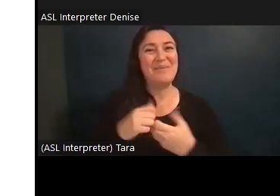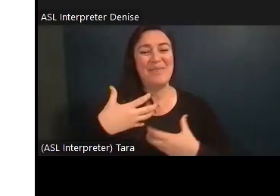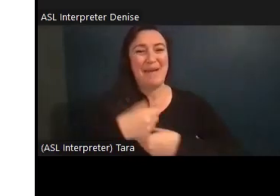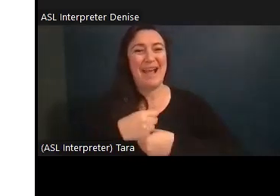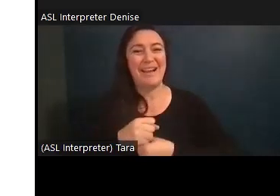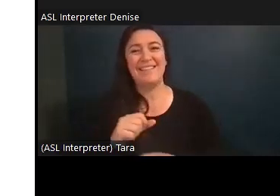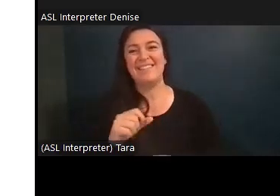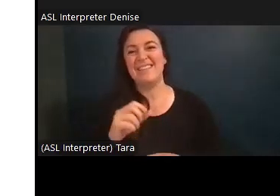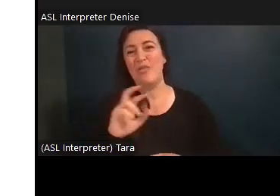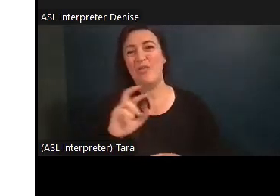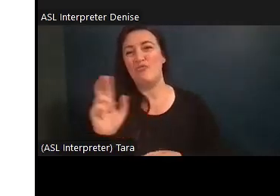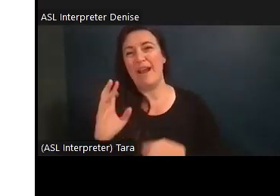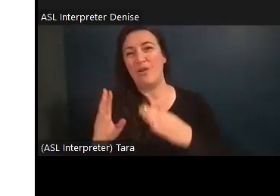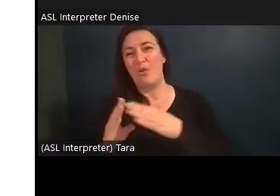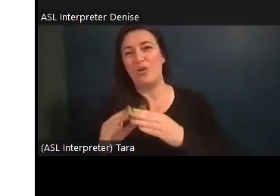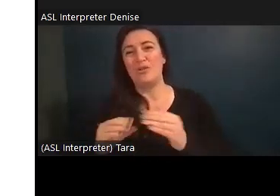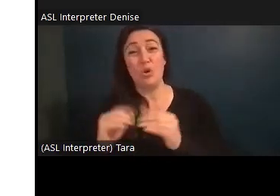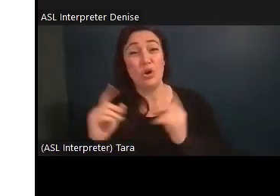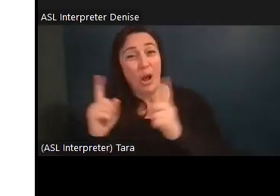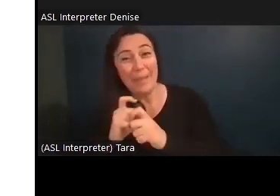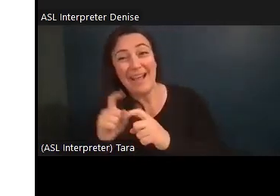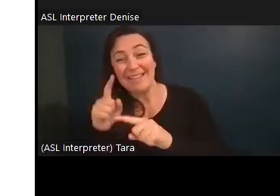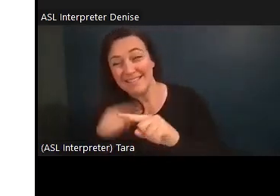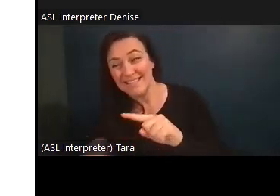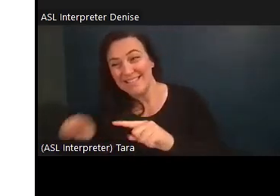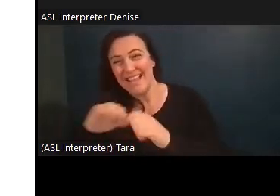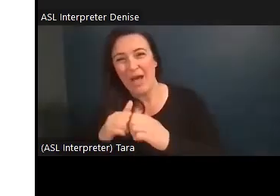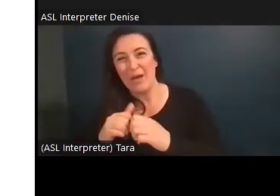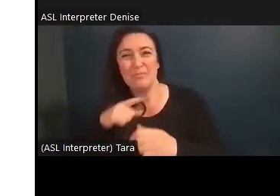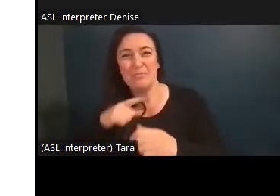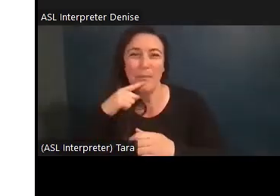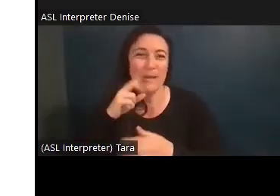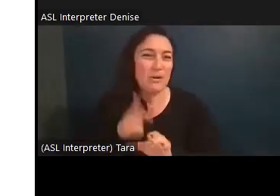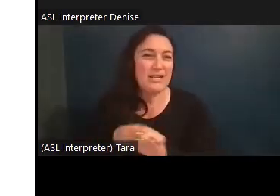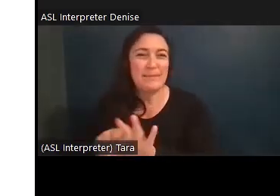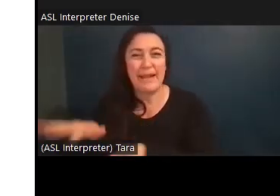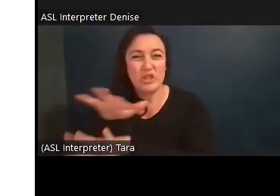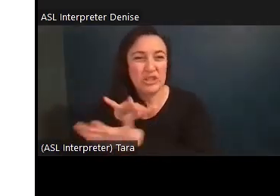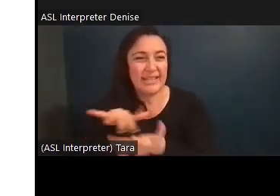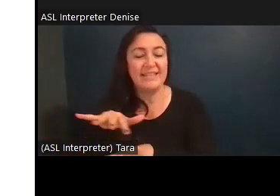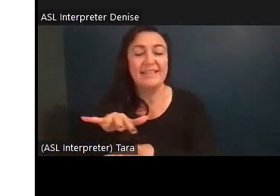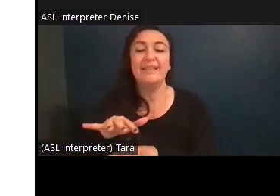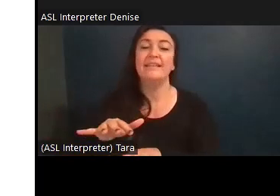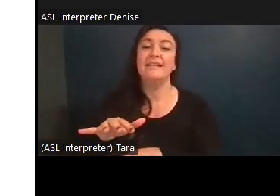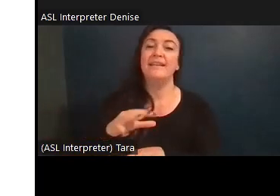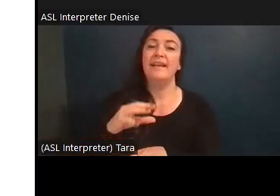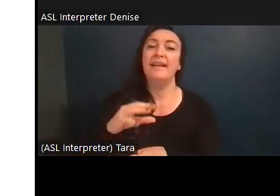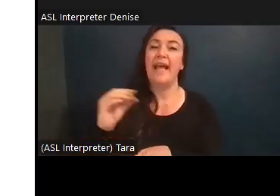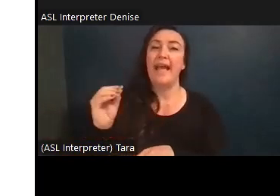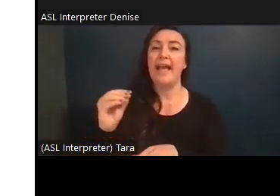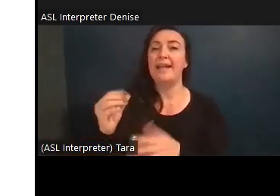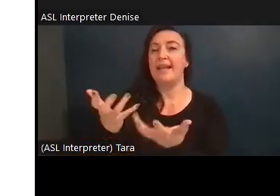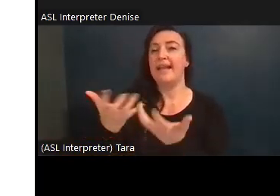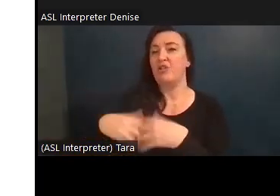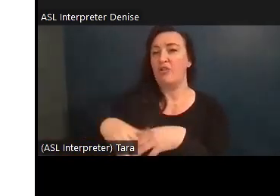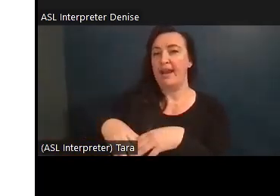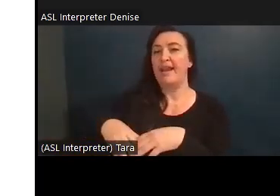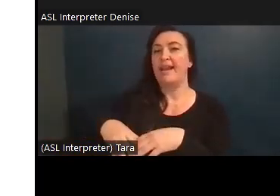It's a more complex process where there's public participation and integrated into the scientific method.